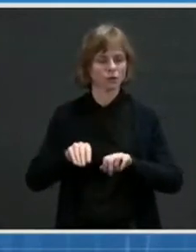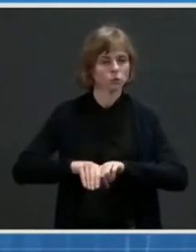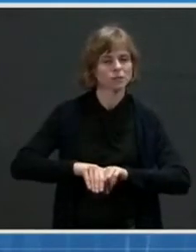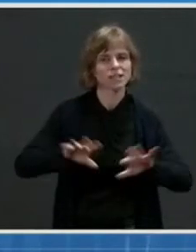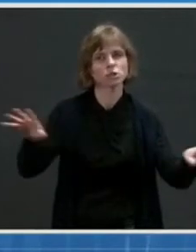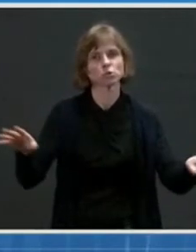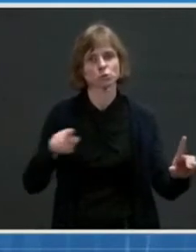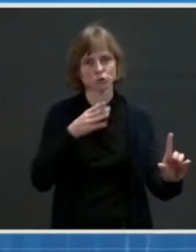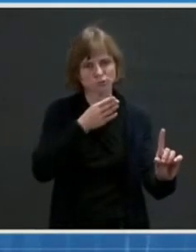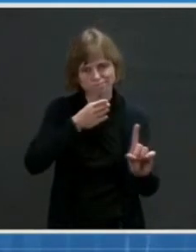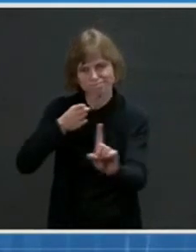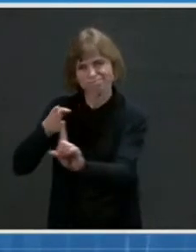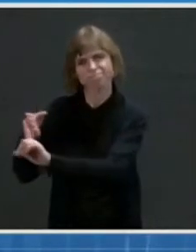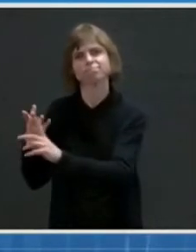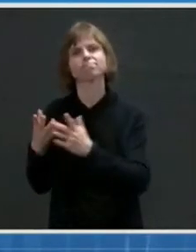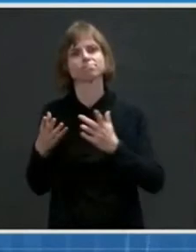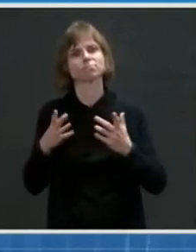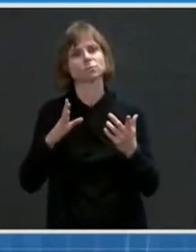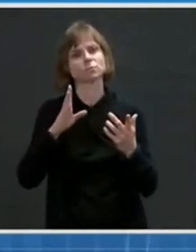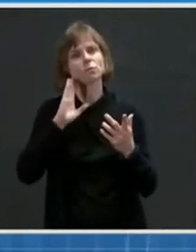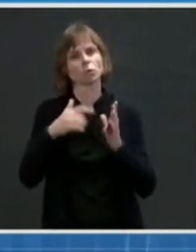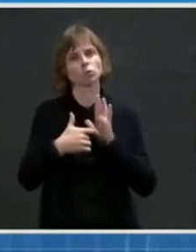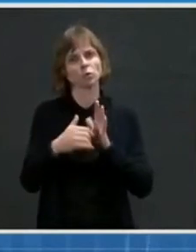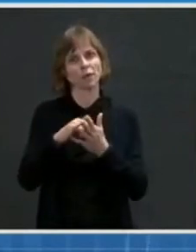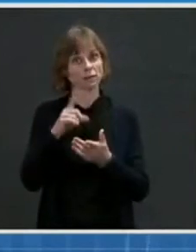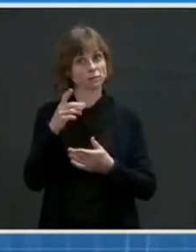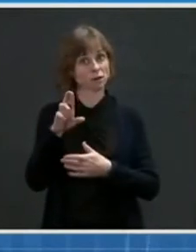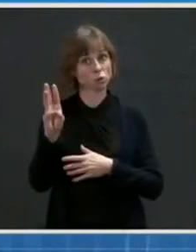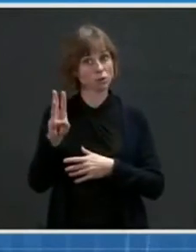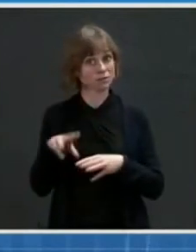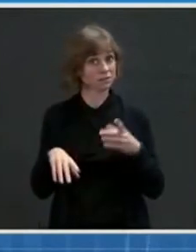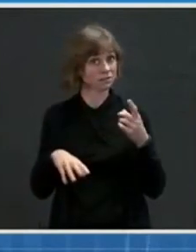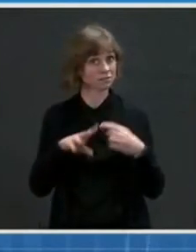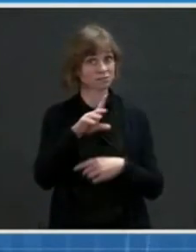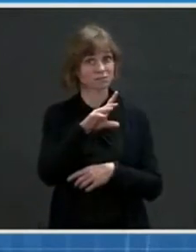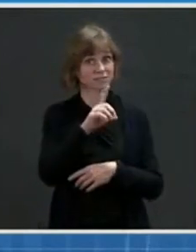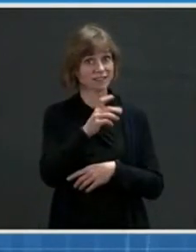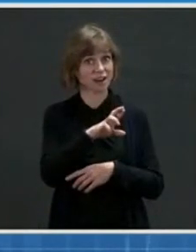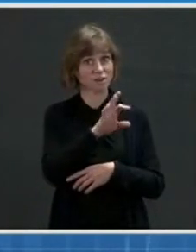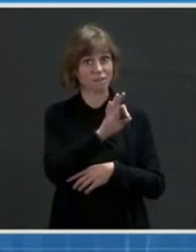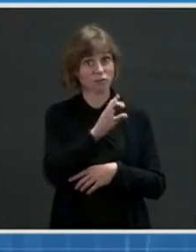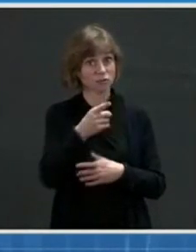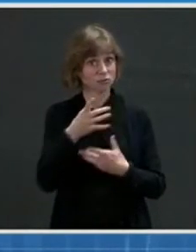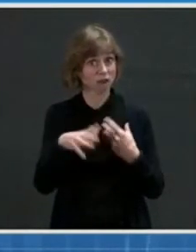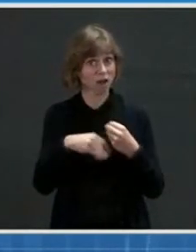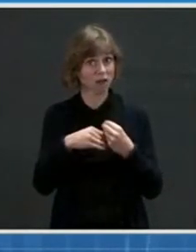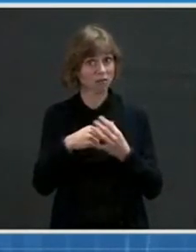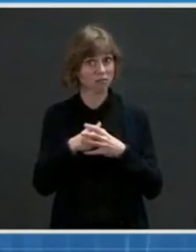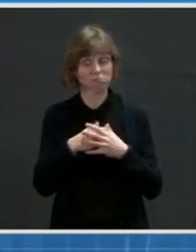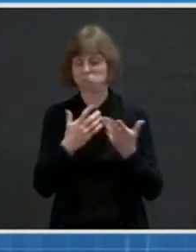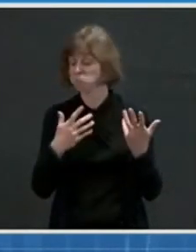THAT UP WITH A STRATEGY, BOTH DISTRIBUTION AND TARGETING AND OTHERWISE THAT REFLECTS THAT.